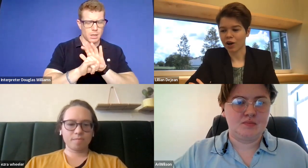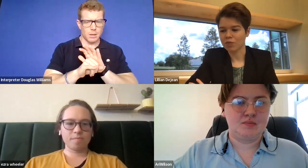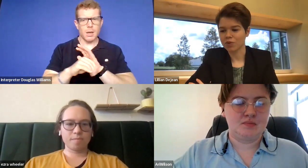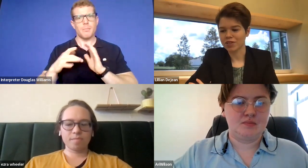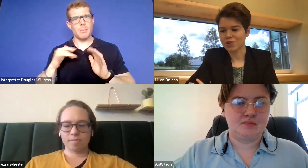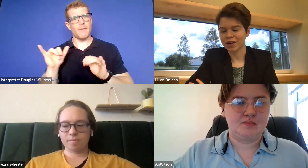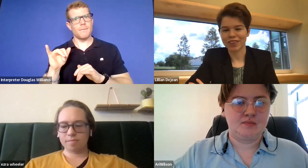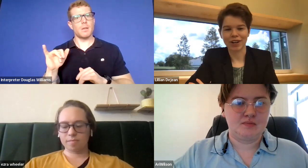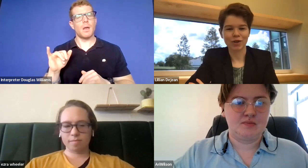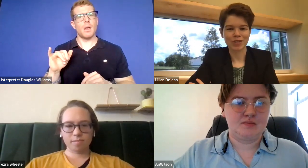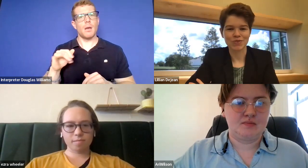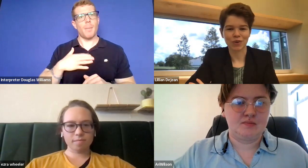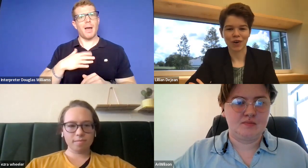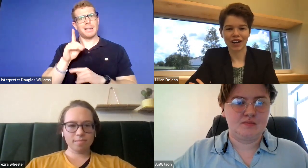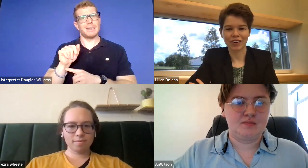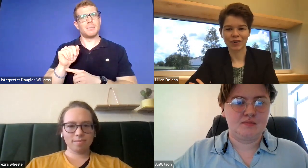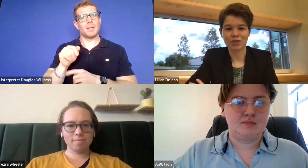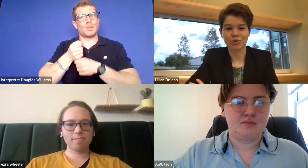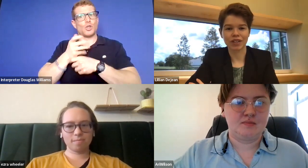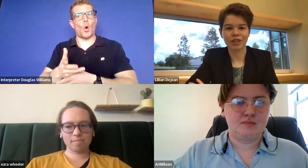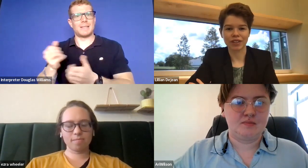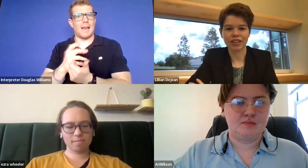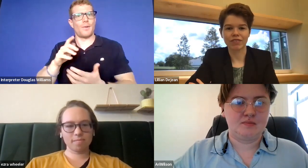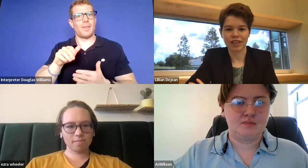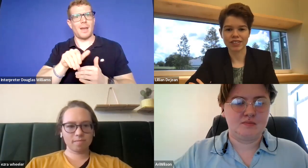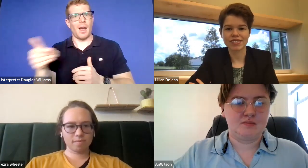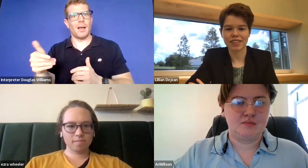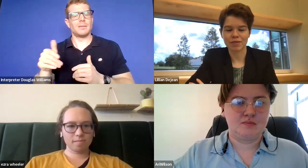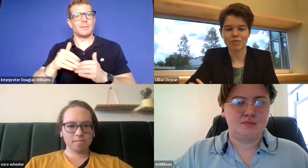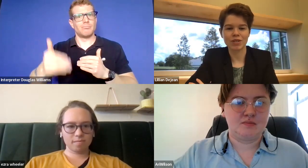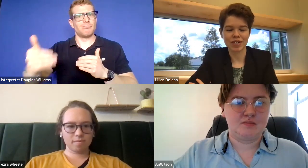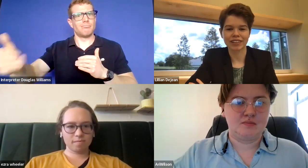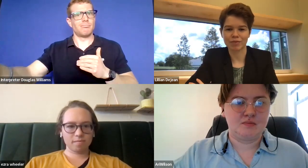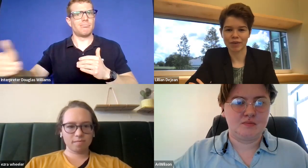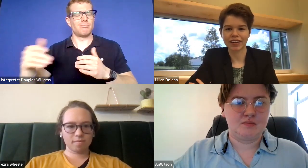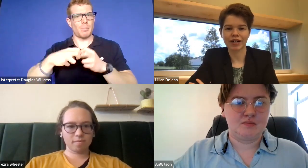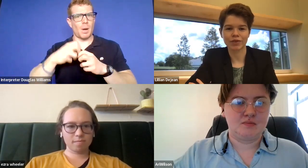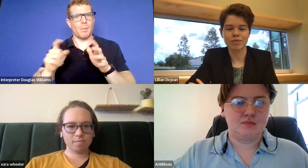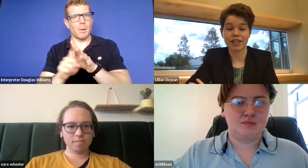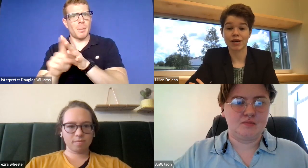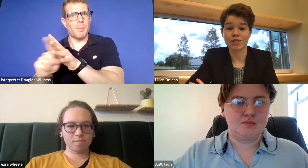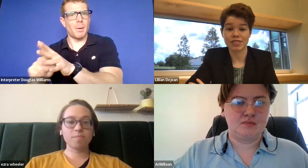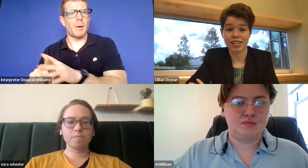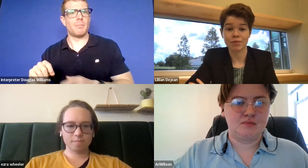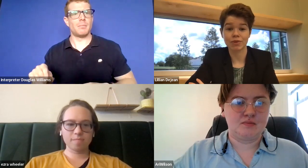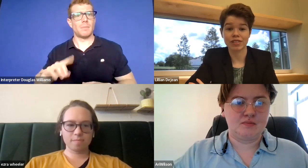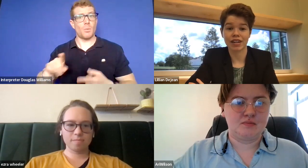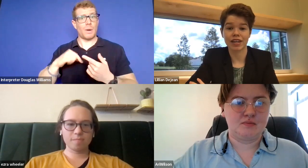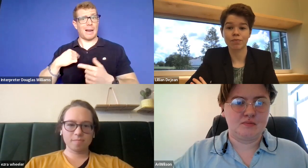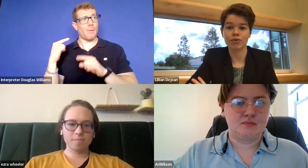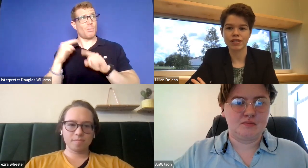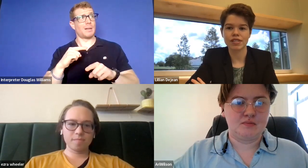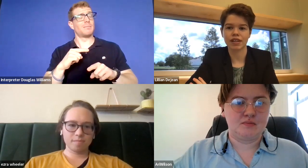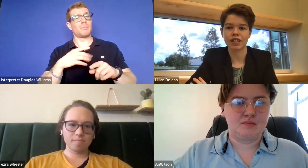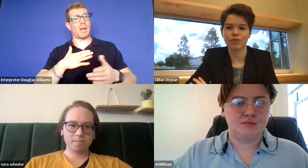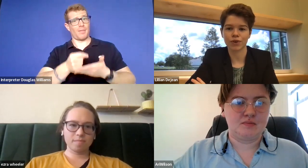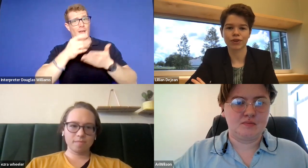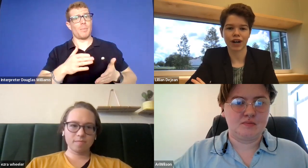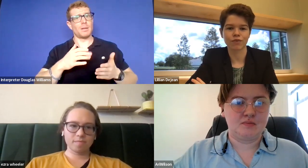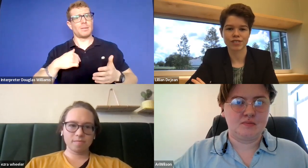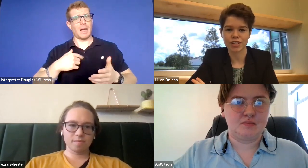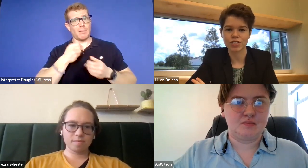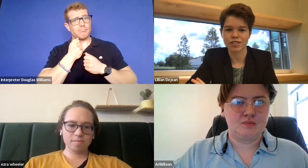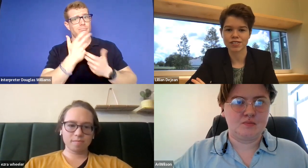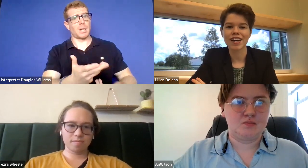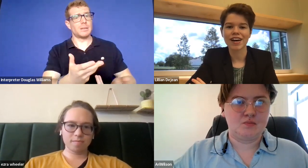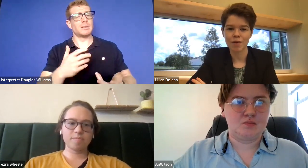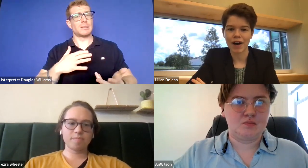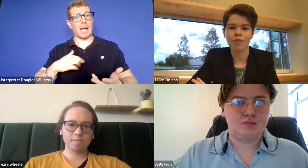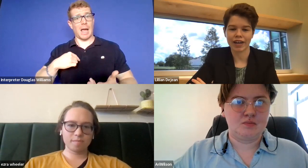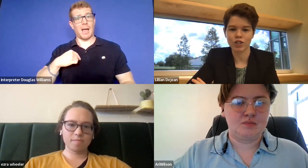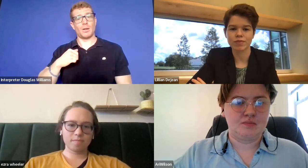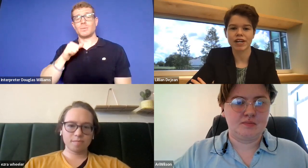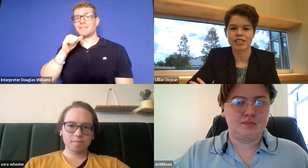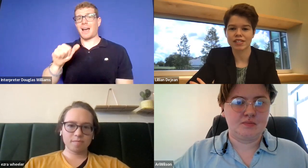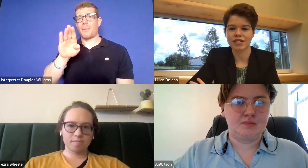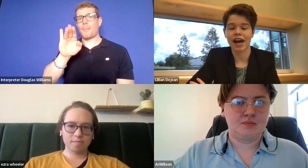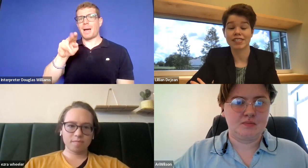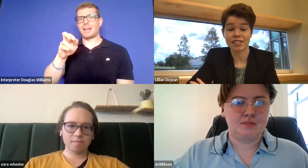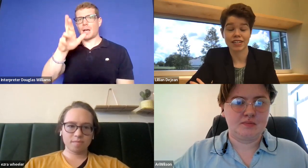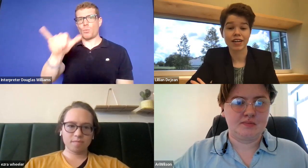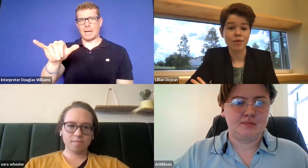I went to a therapist for a while, who was really really commits to the Me. being non-binary, it was because I was disabled, and it prevented any further conversations about my LGBT identity.